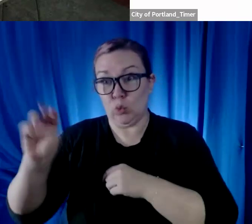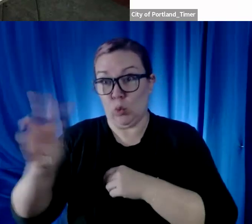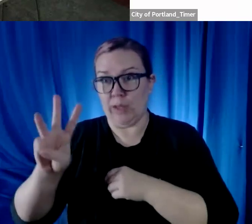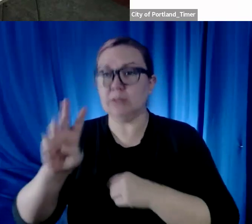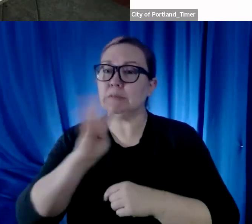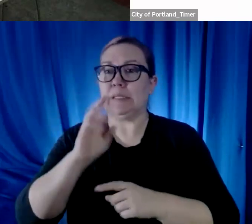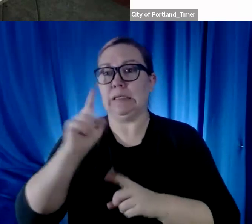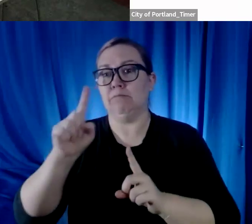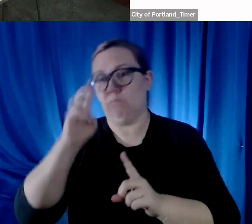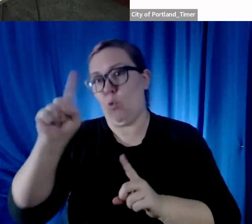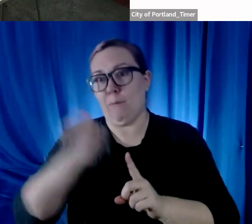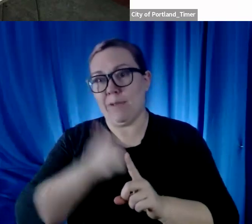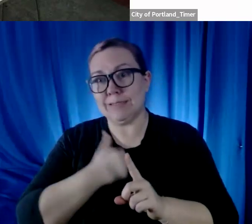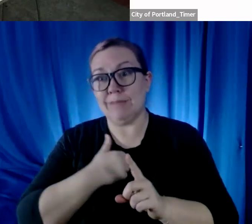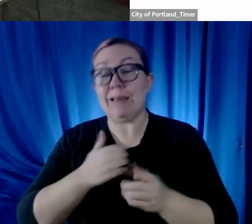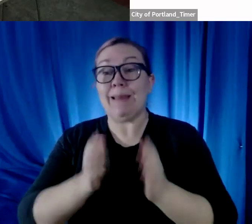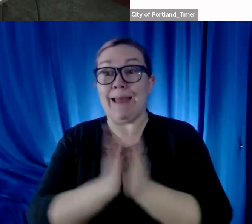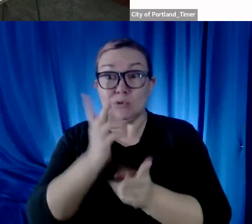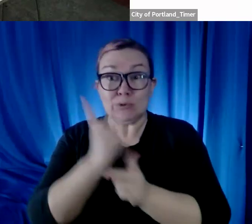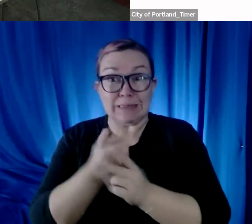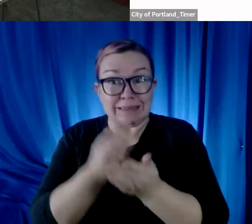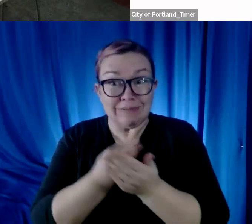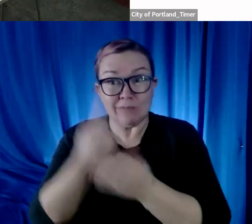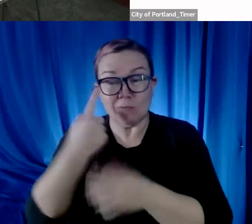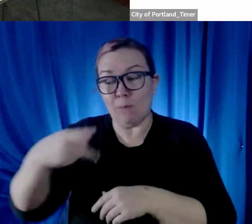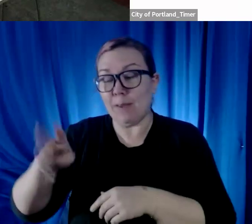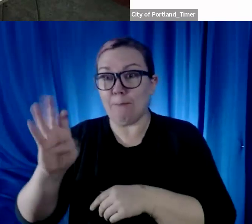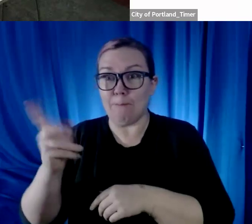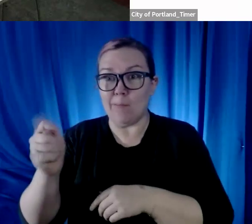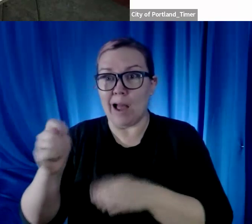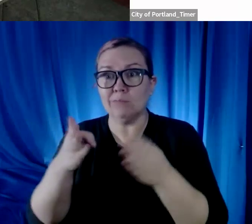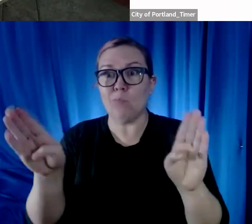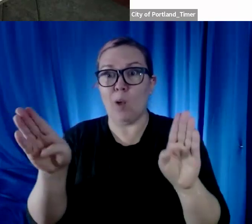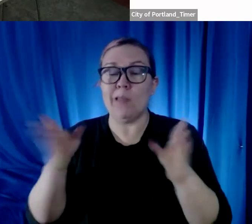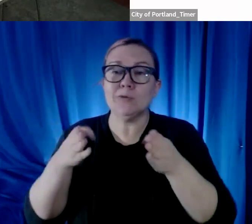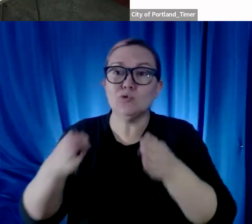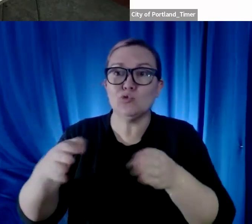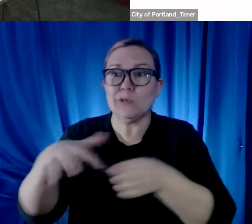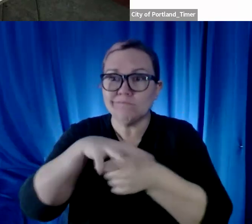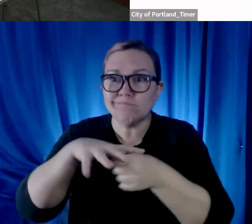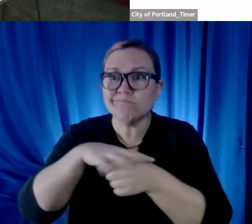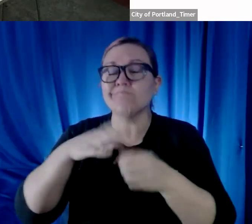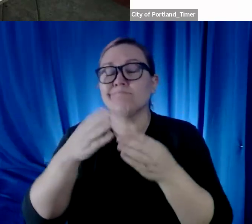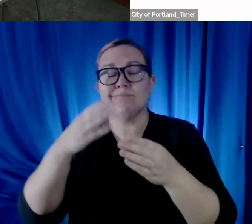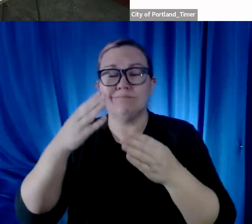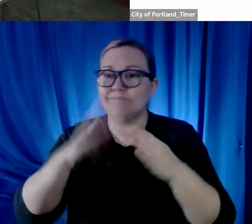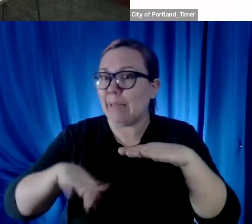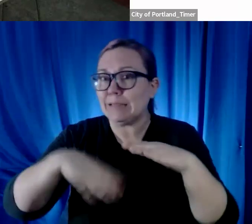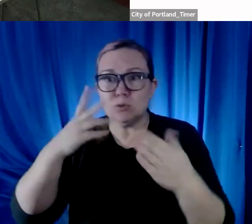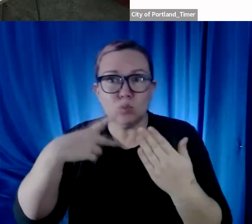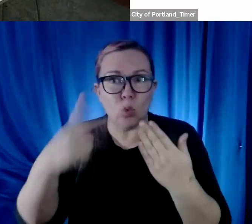I ask that the City retain funding for the PBOT Public Street Plazas, street painting, and play spaces programs, and other important street-based programs.